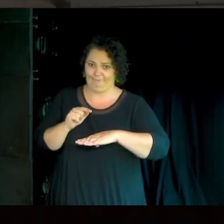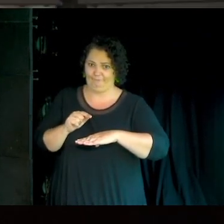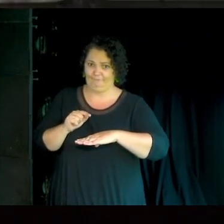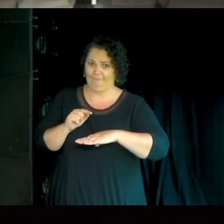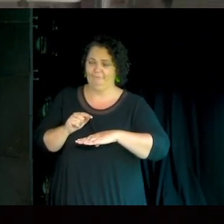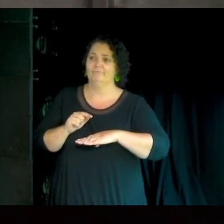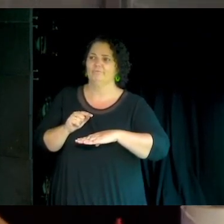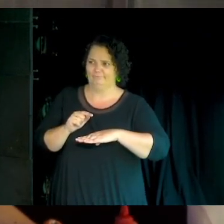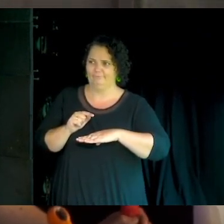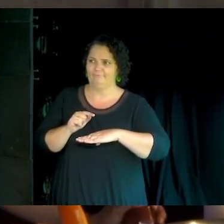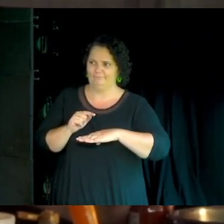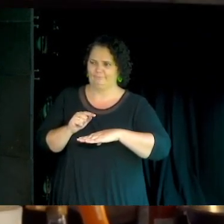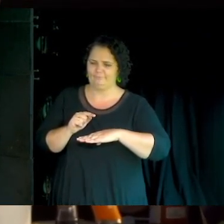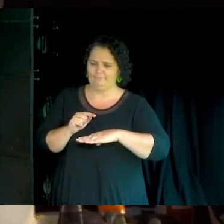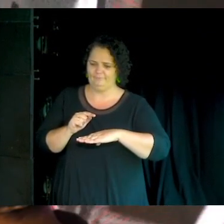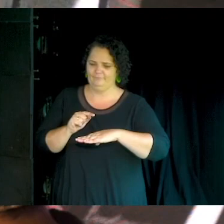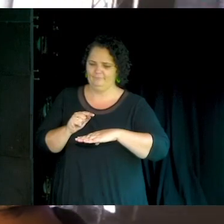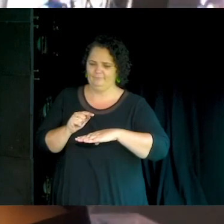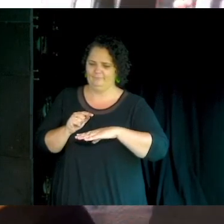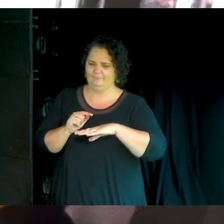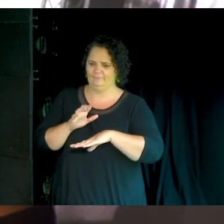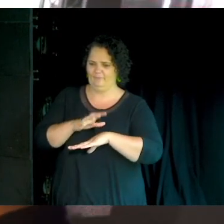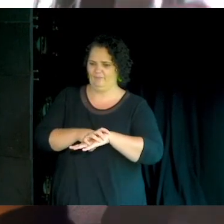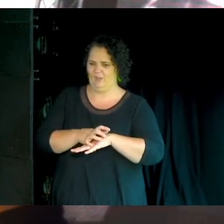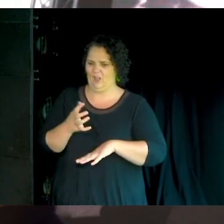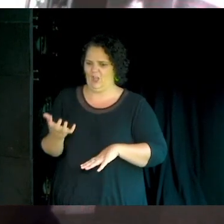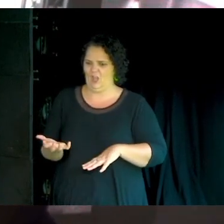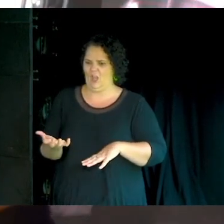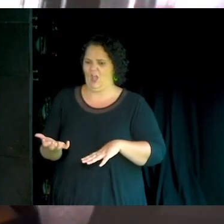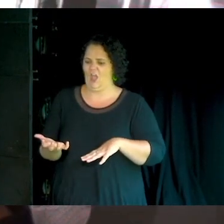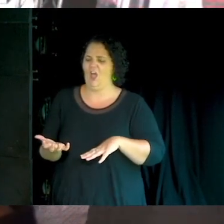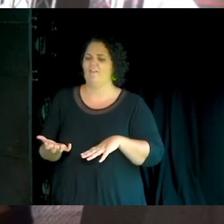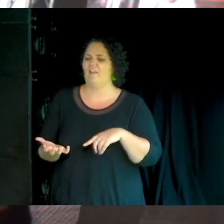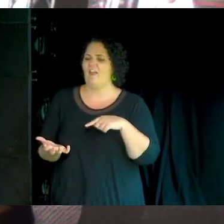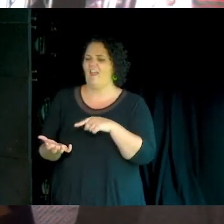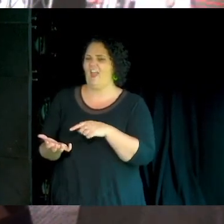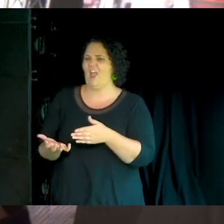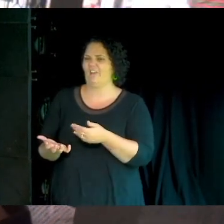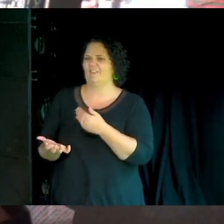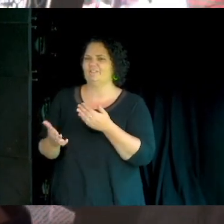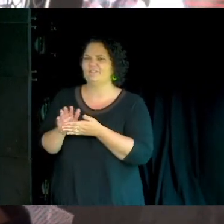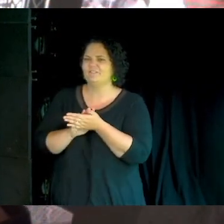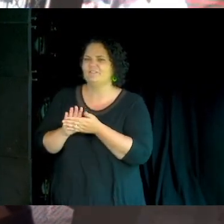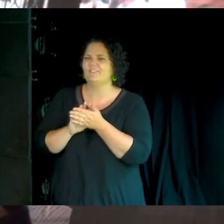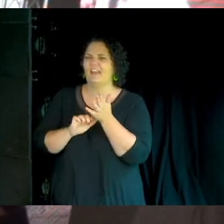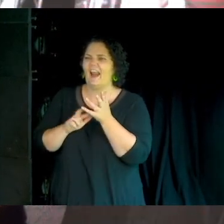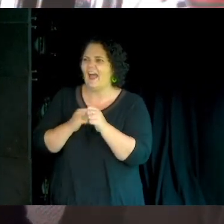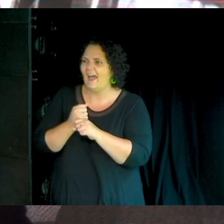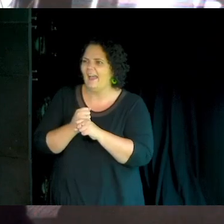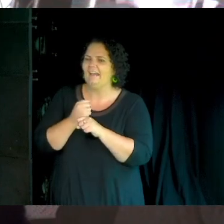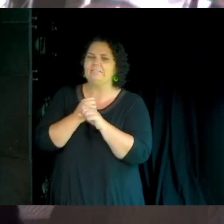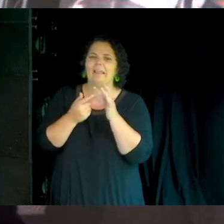when you move that you will take off the lungs the gills everything all of it so in just one movement